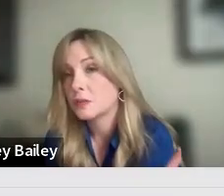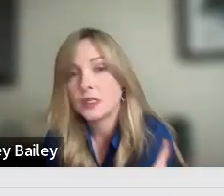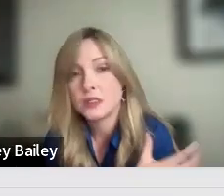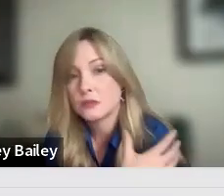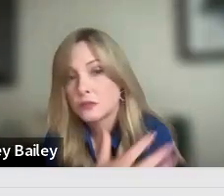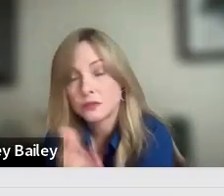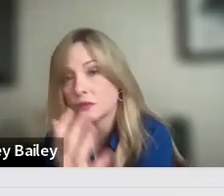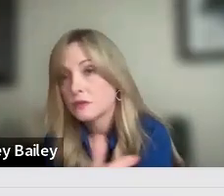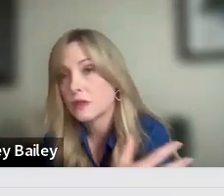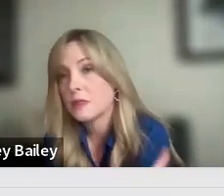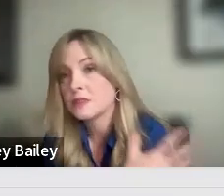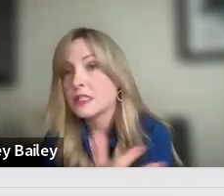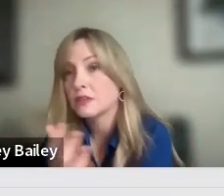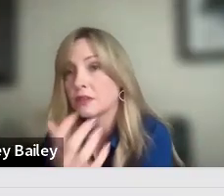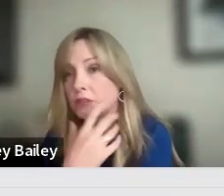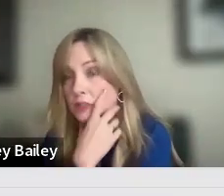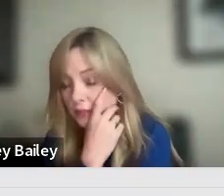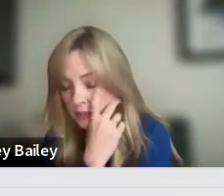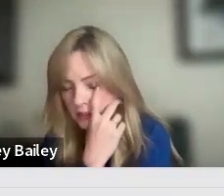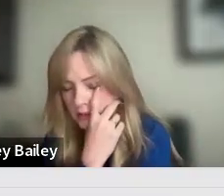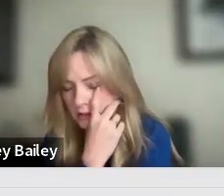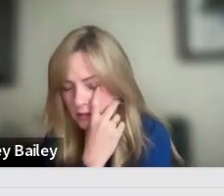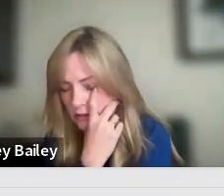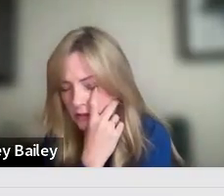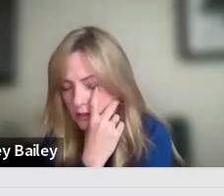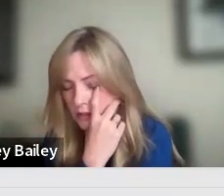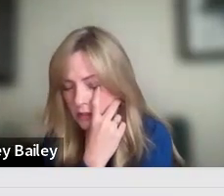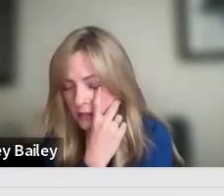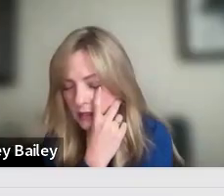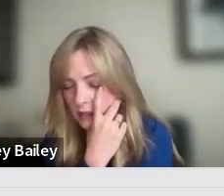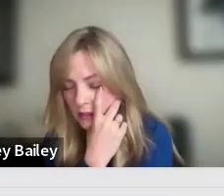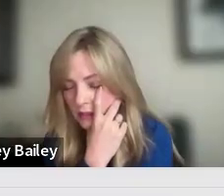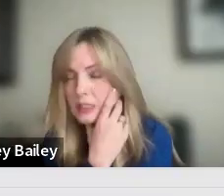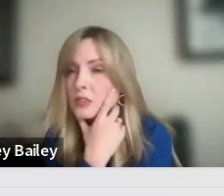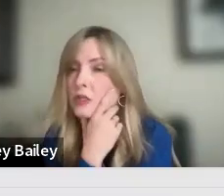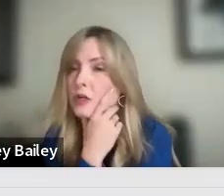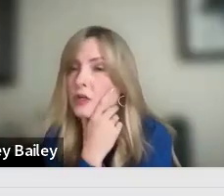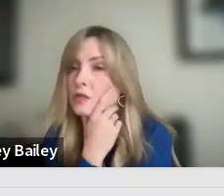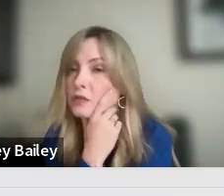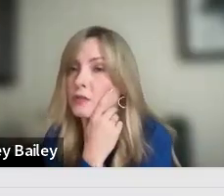some plans I mean it's very different across plans like is that considered confidential